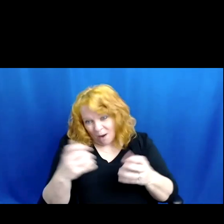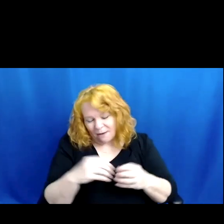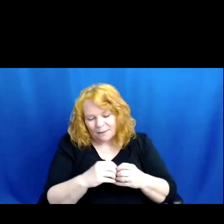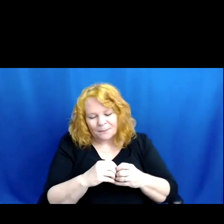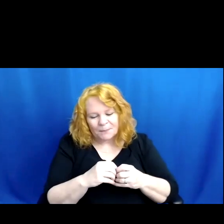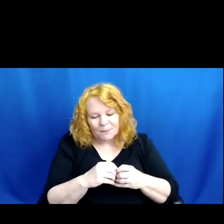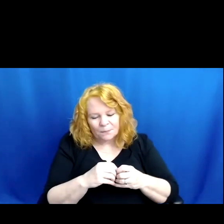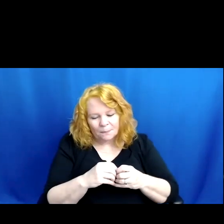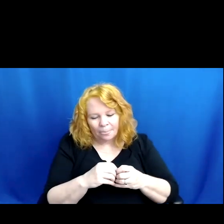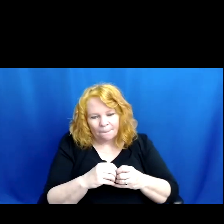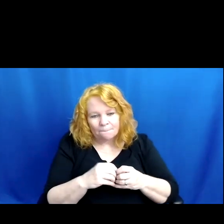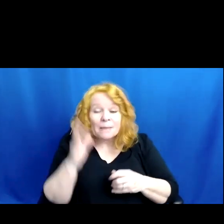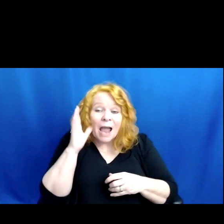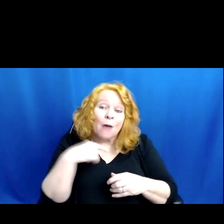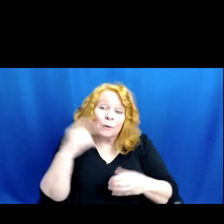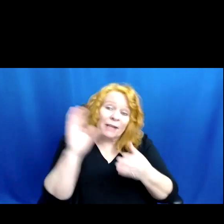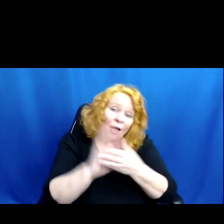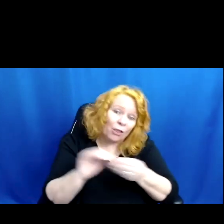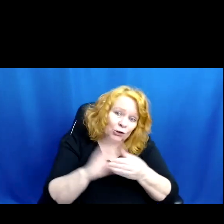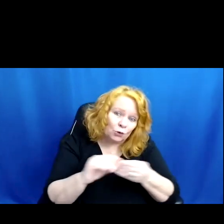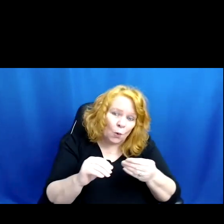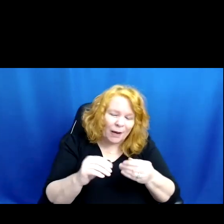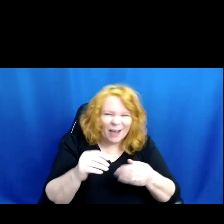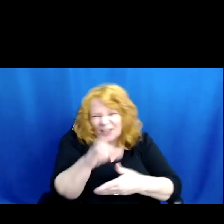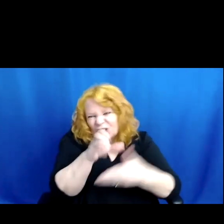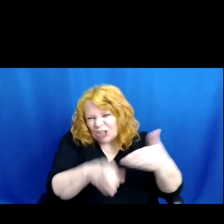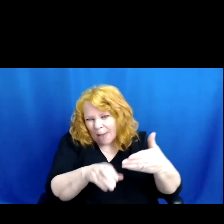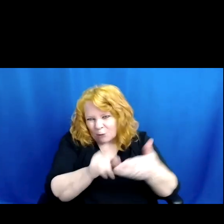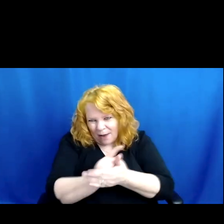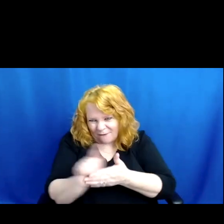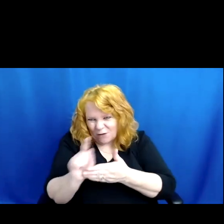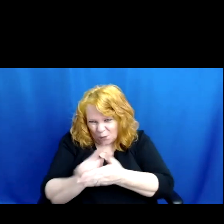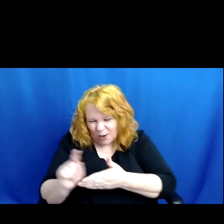I shall will tell the story, the chapter each week at this point in the show.